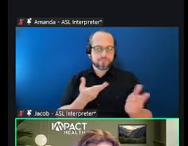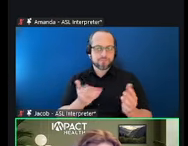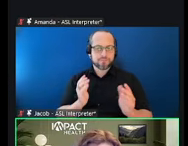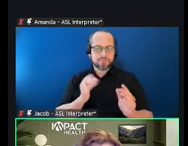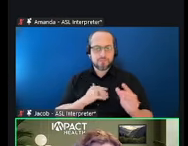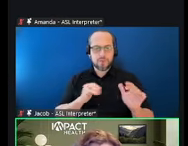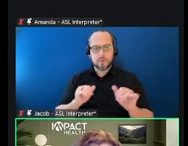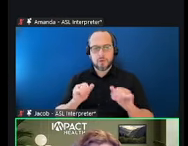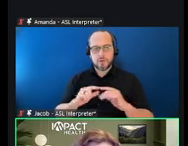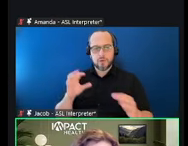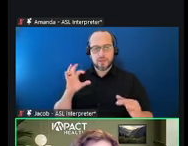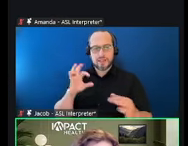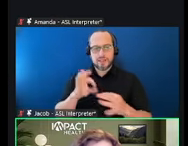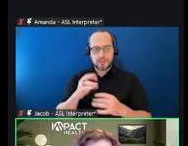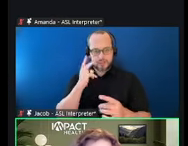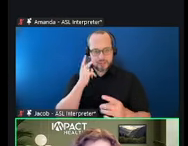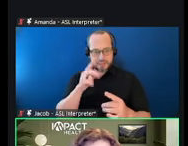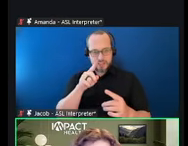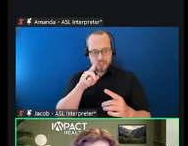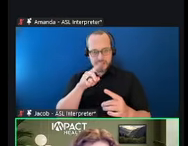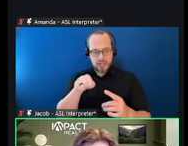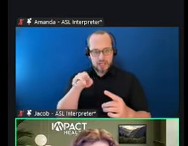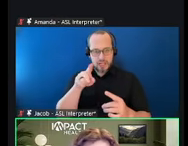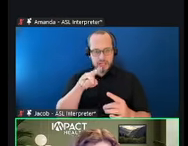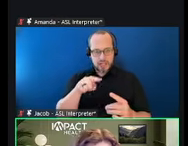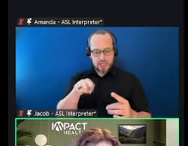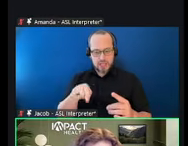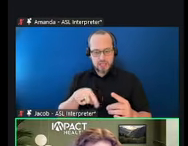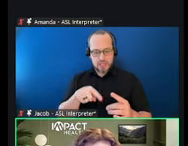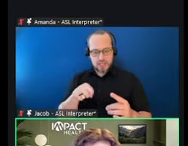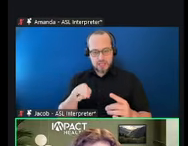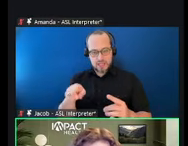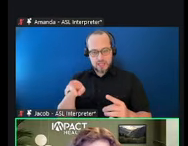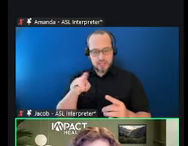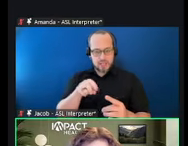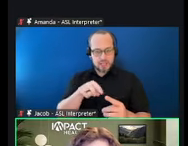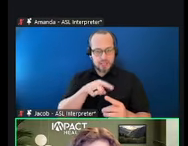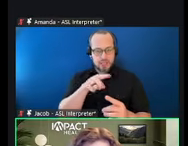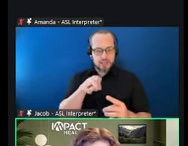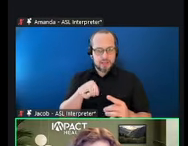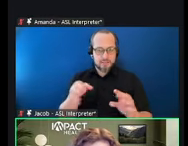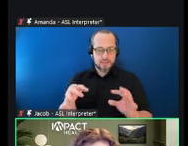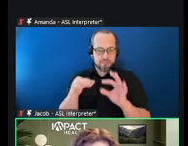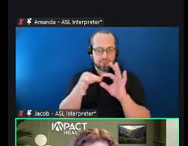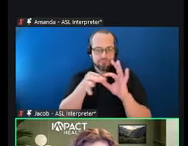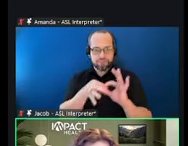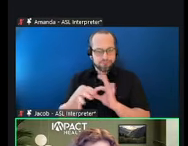see the image here of the swirling circles. There is nothing uh that can happen all by itself. Uh